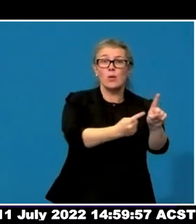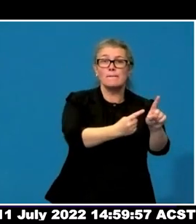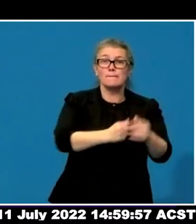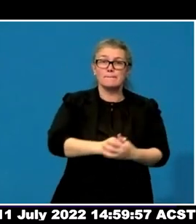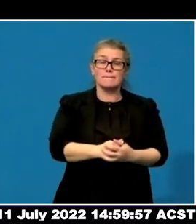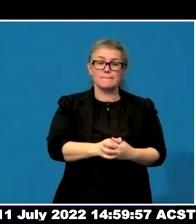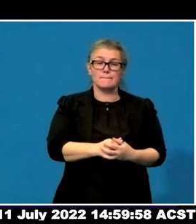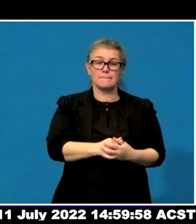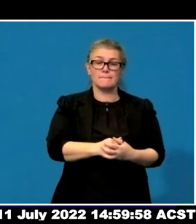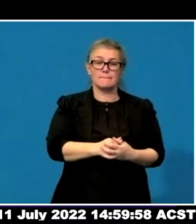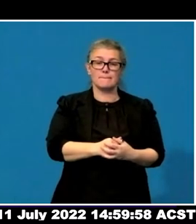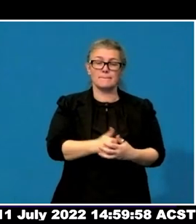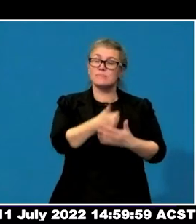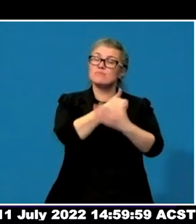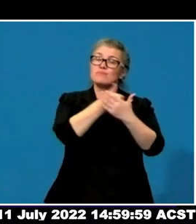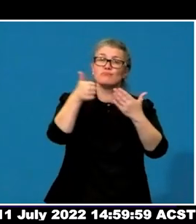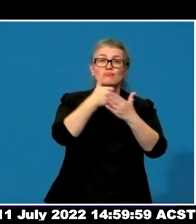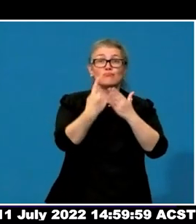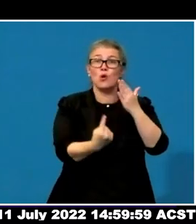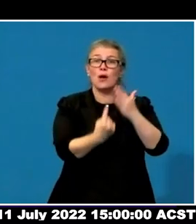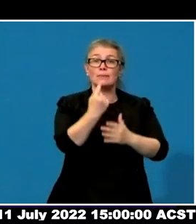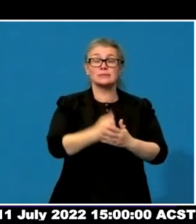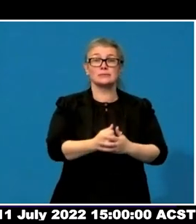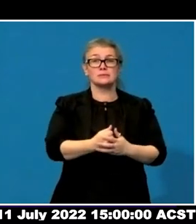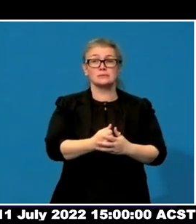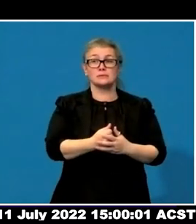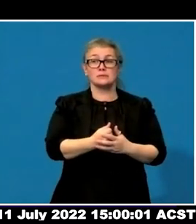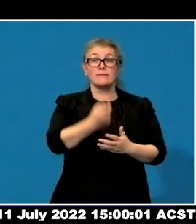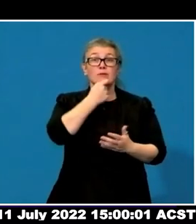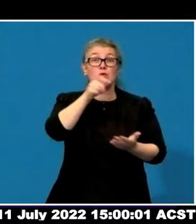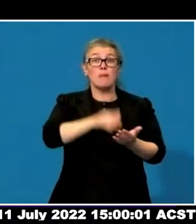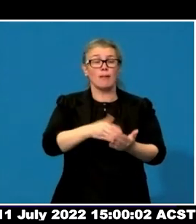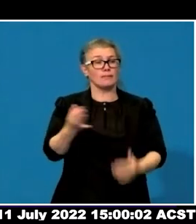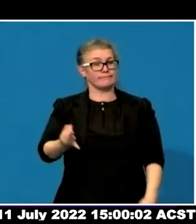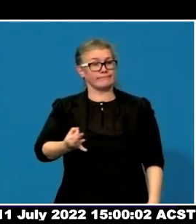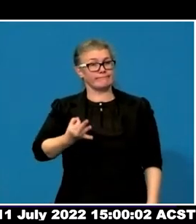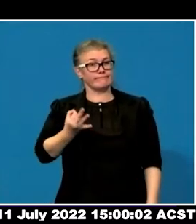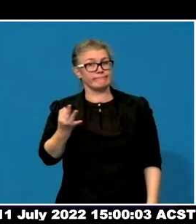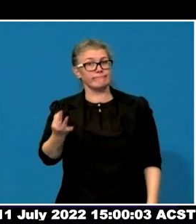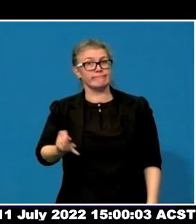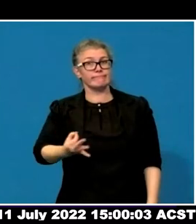Often - too often, you are waiting for months without any response from people.